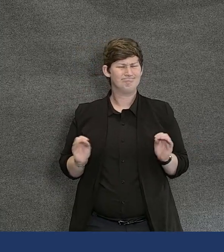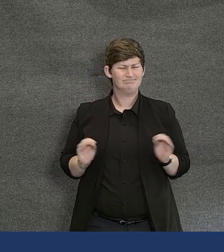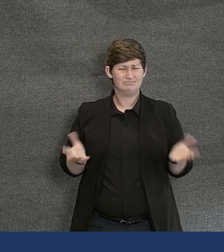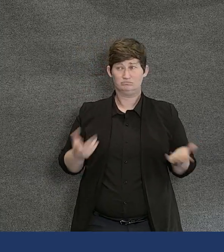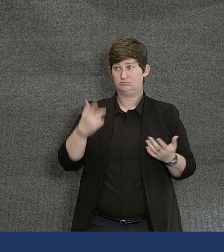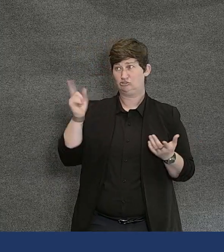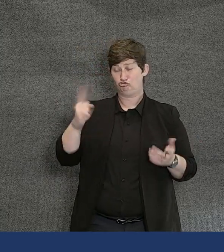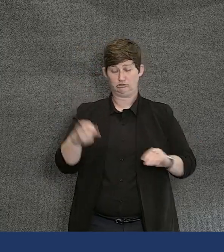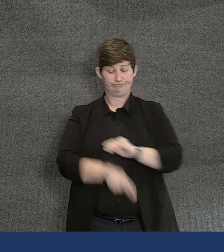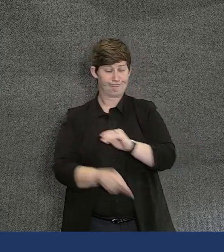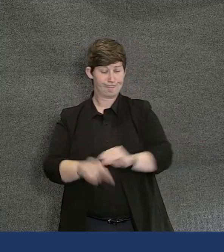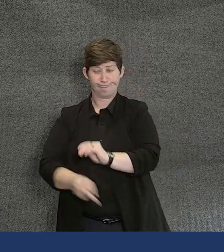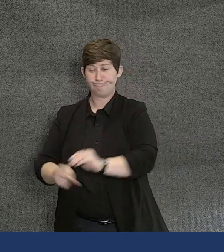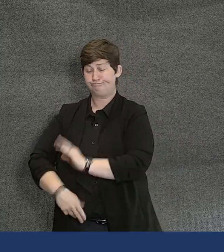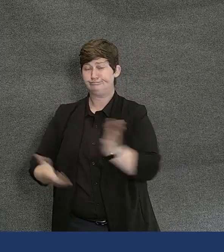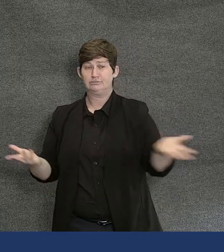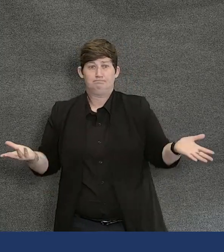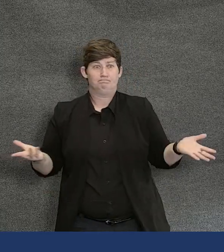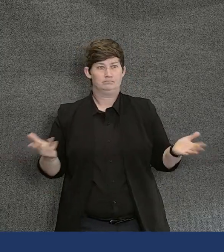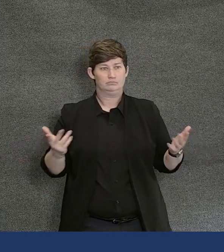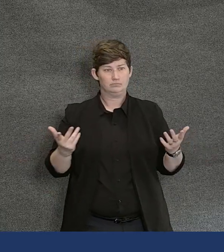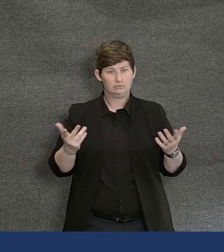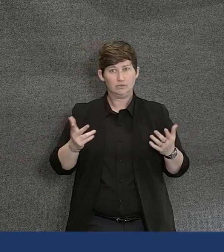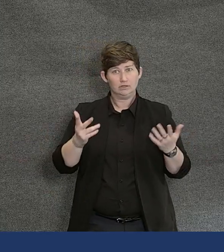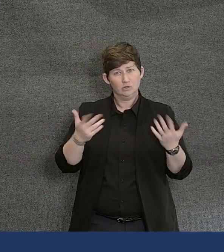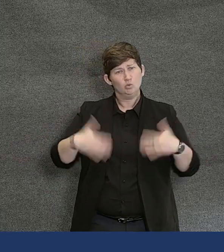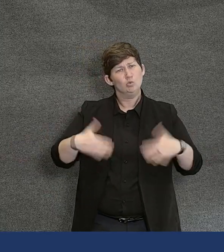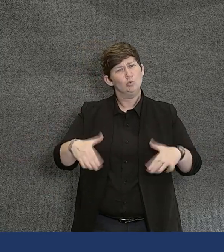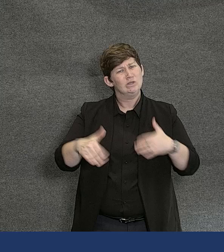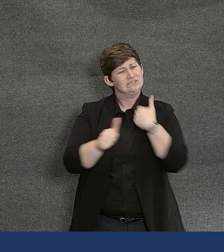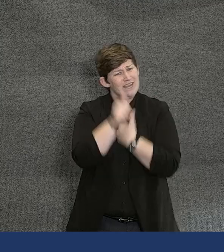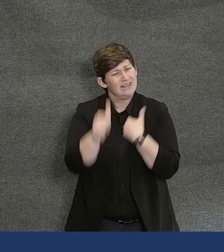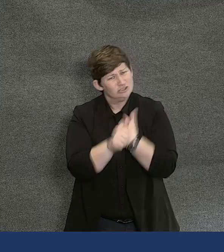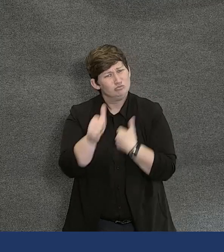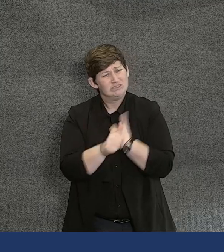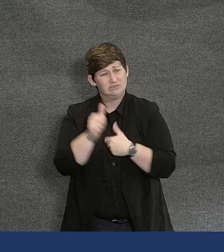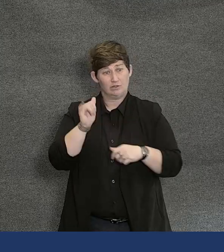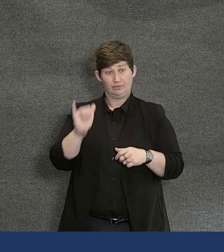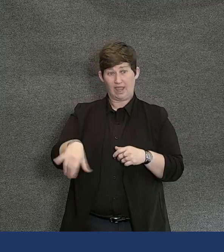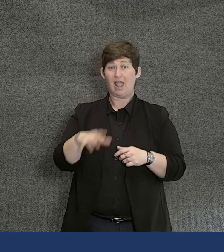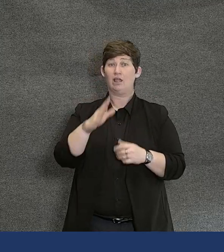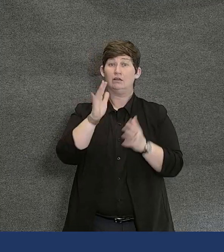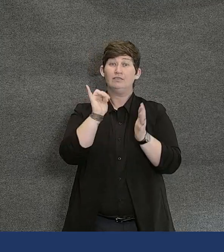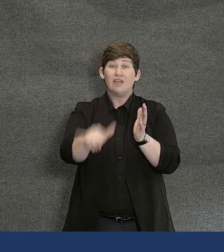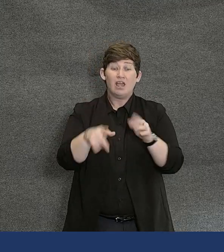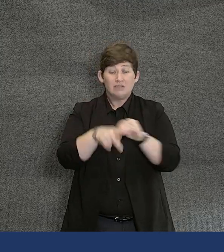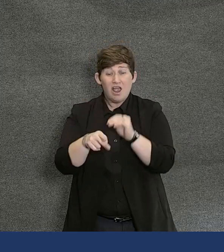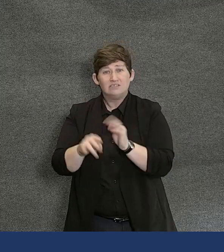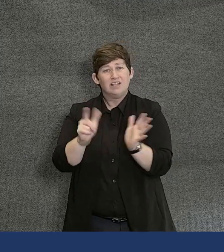And they were dangerous and they were illegal. So we went to court.